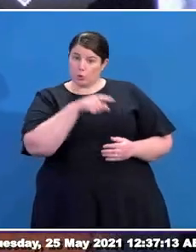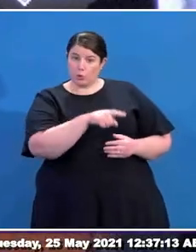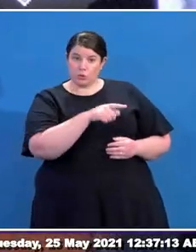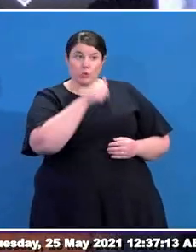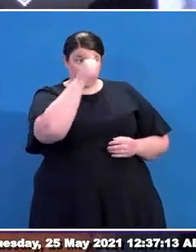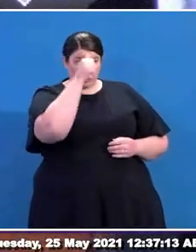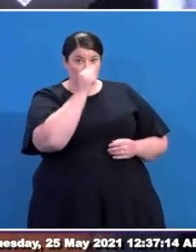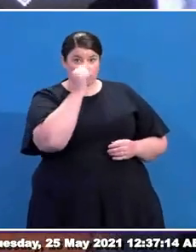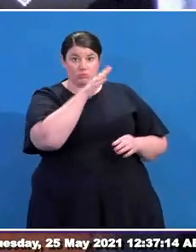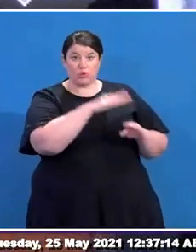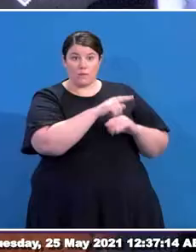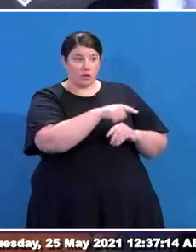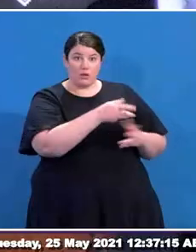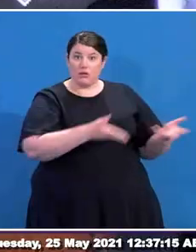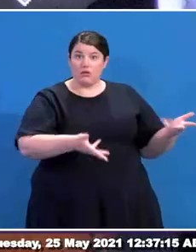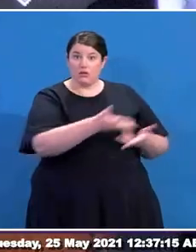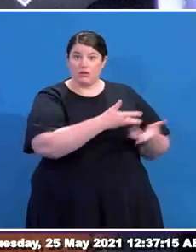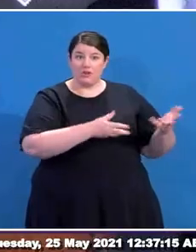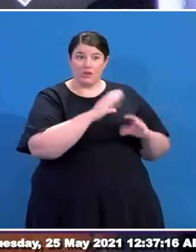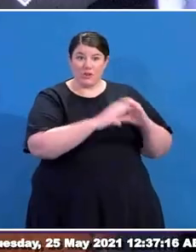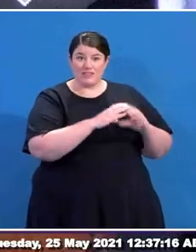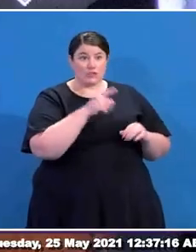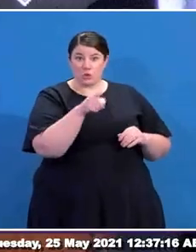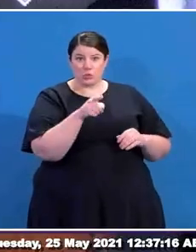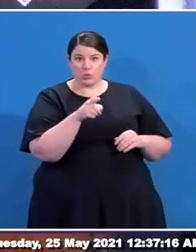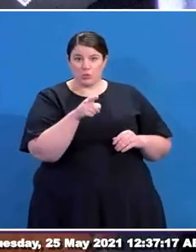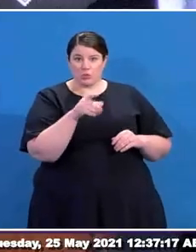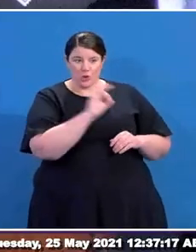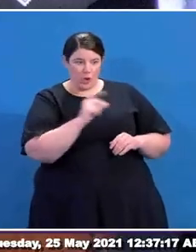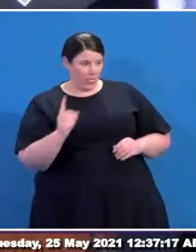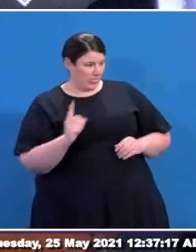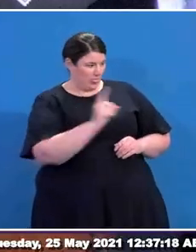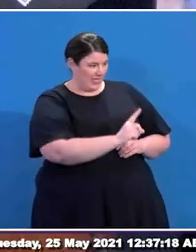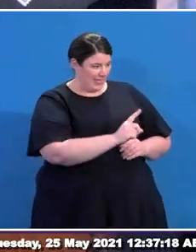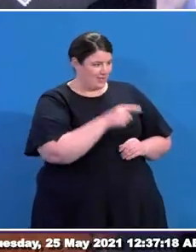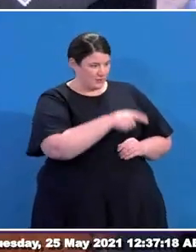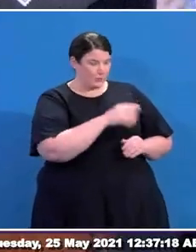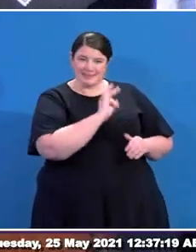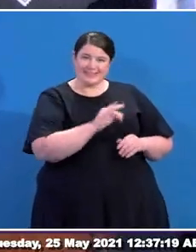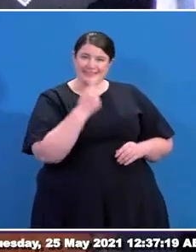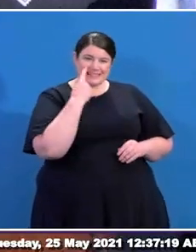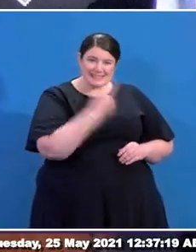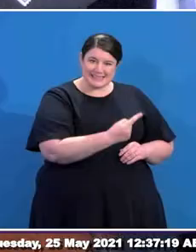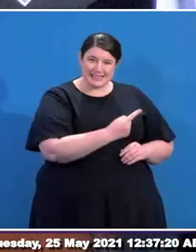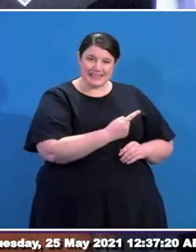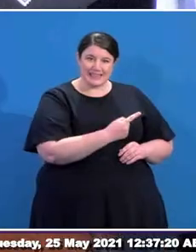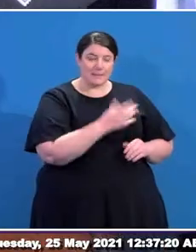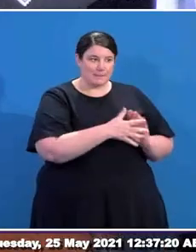of course, you weren't there, you don't know what SP1 actually said so you are relying on what you were told? Yes.